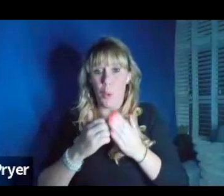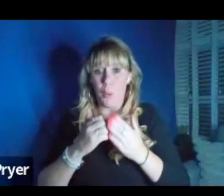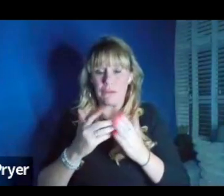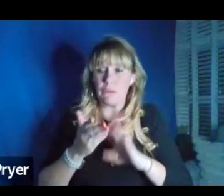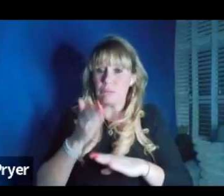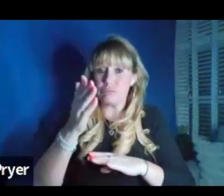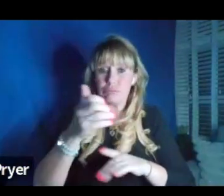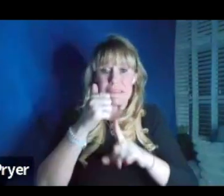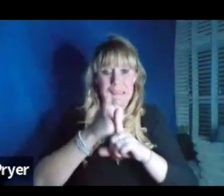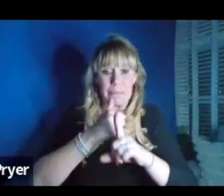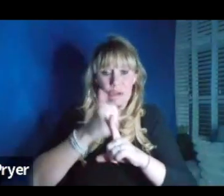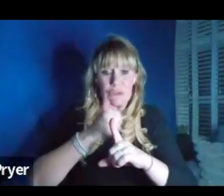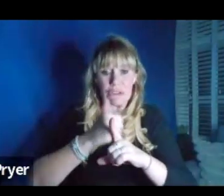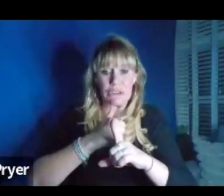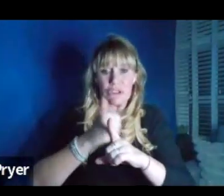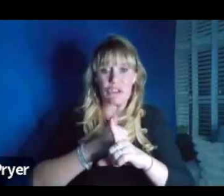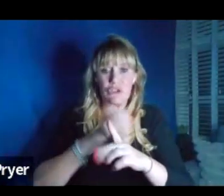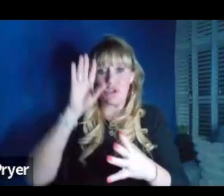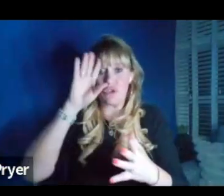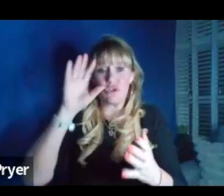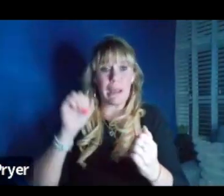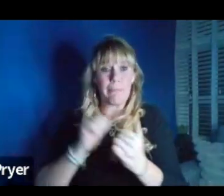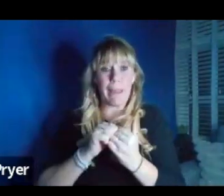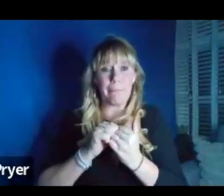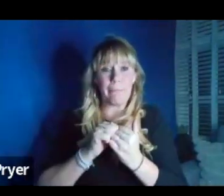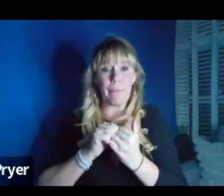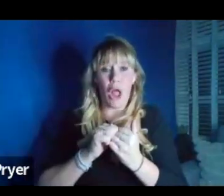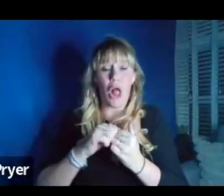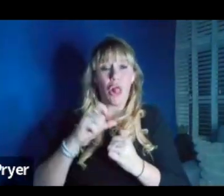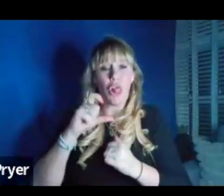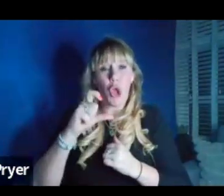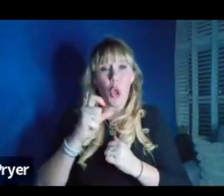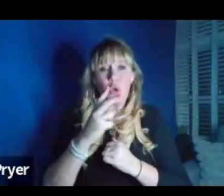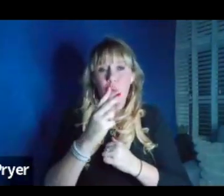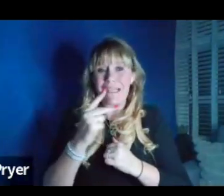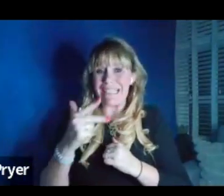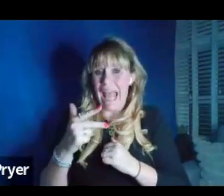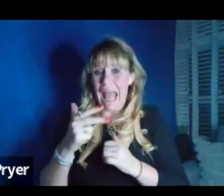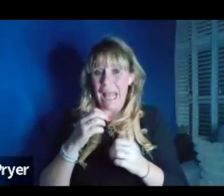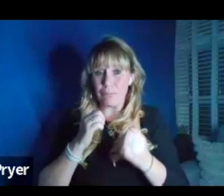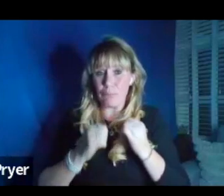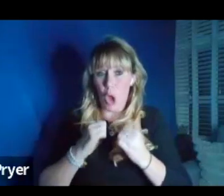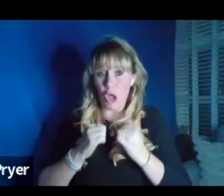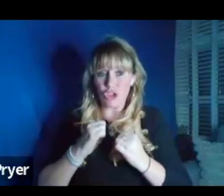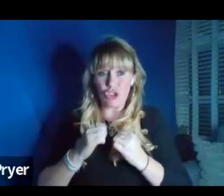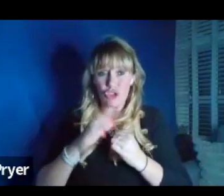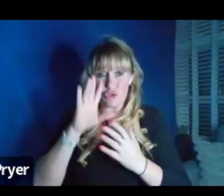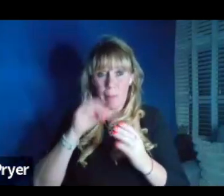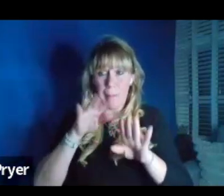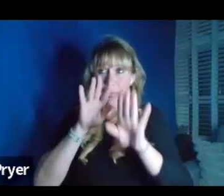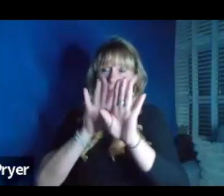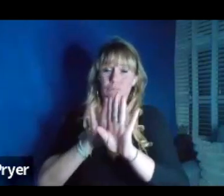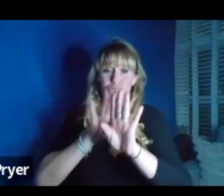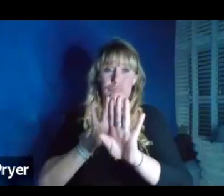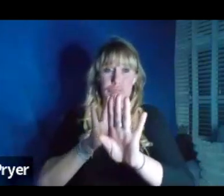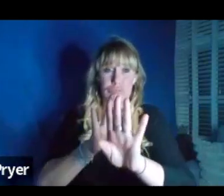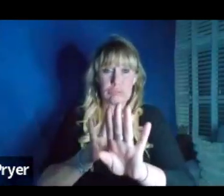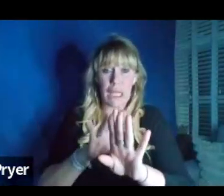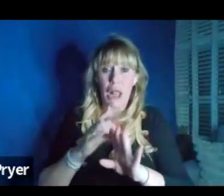Do you remember the Clause 28 march, anybody on that? Anybody go on that? Clause 28 just to explain to